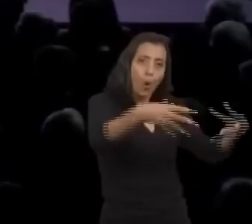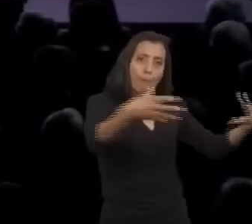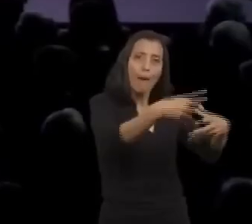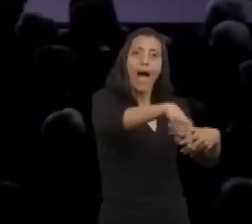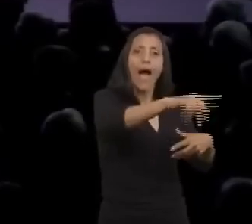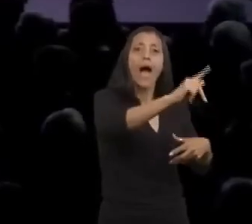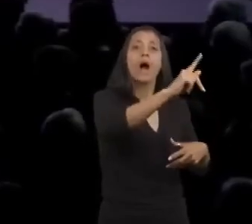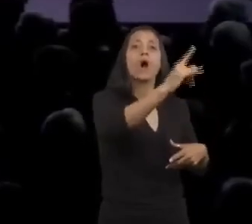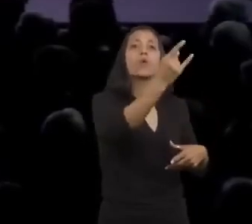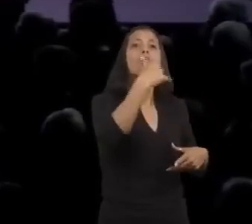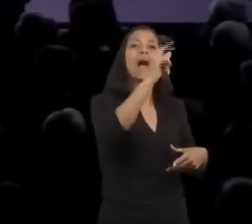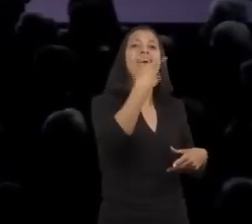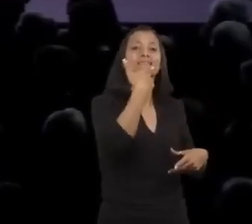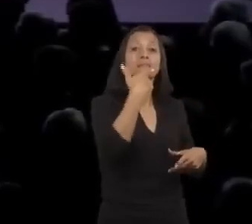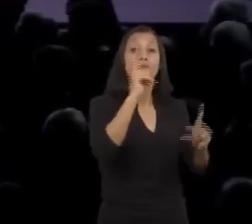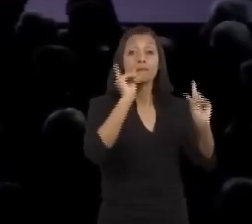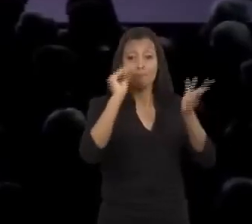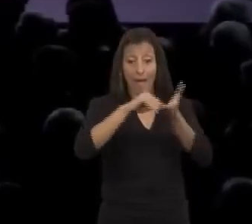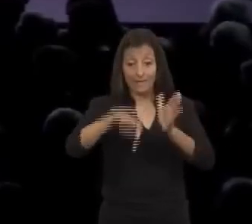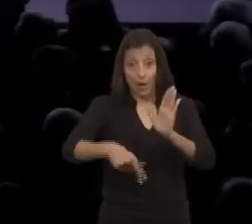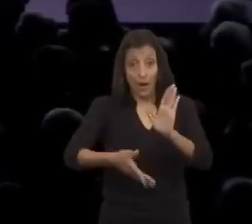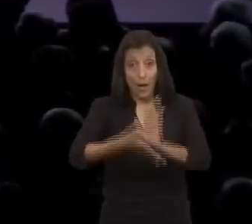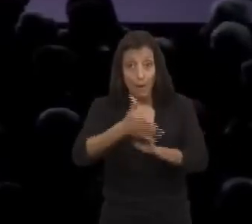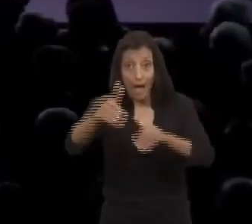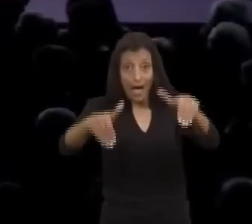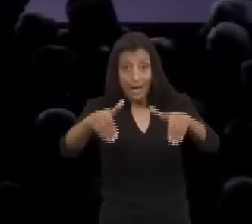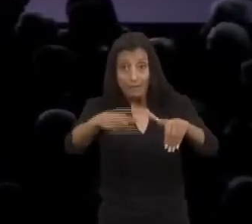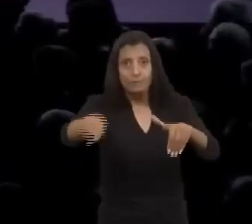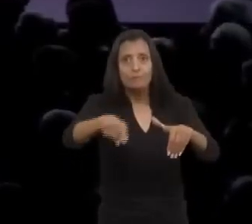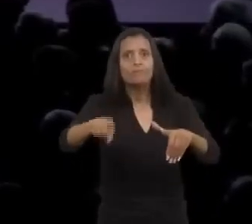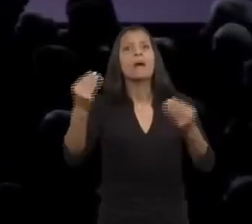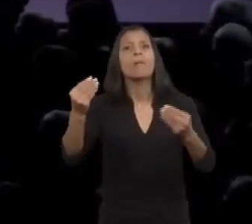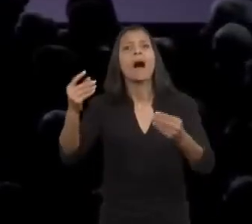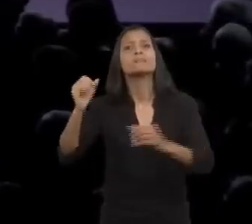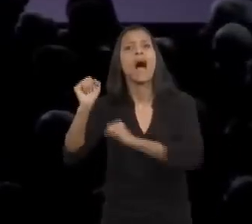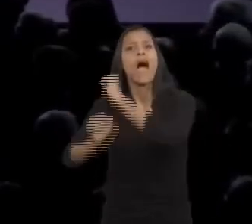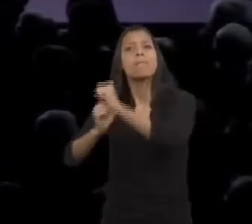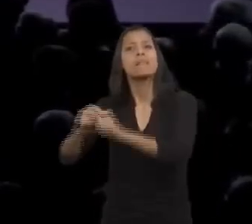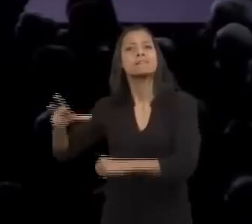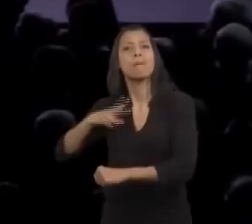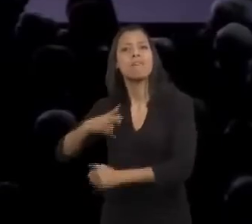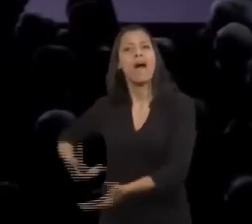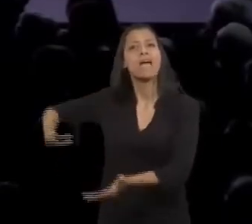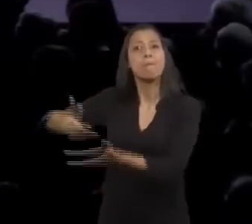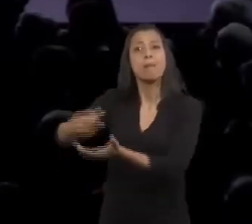investors are scared, and when they are scared, what do they do?